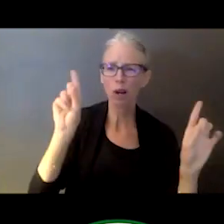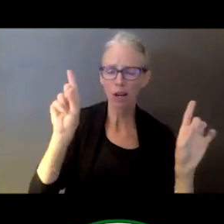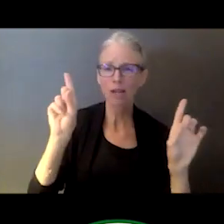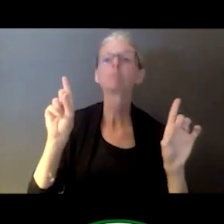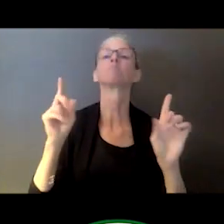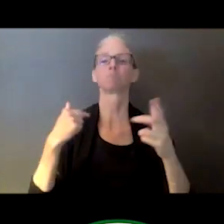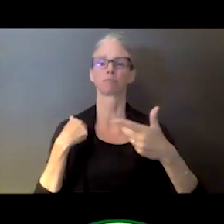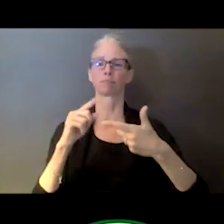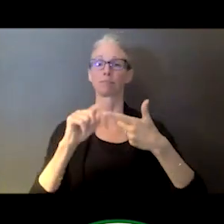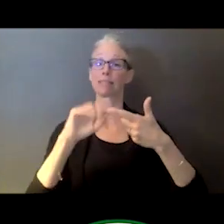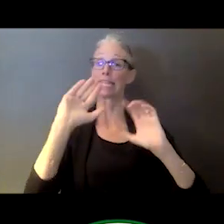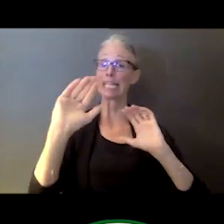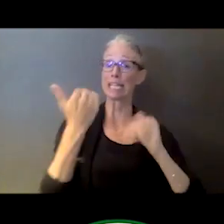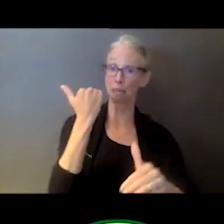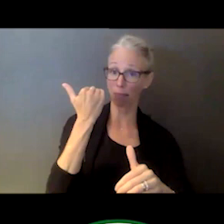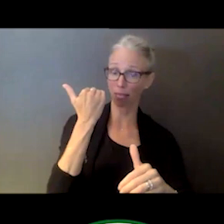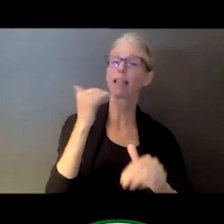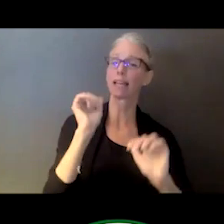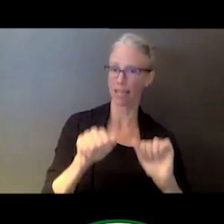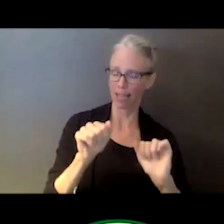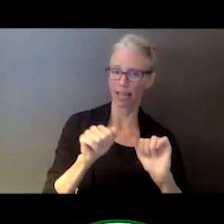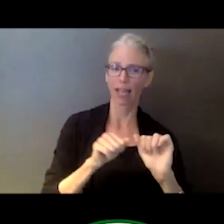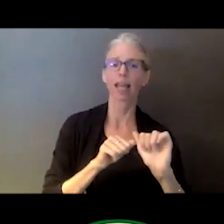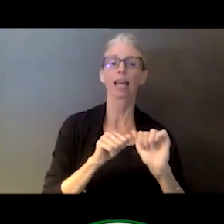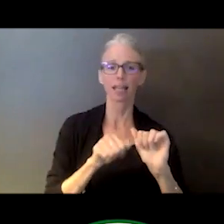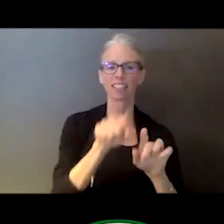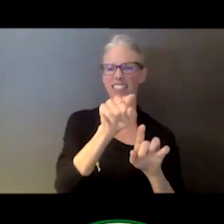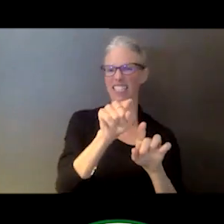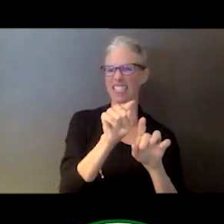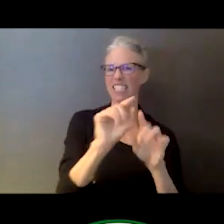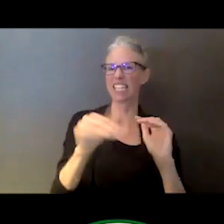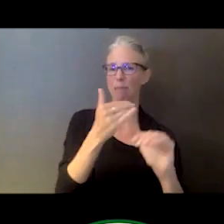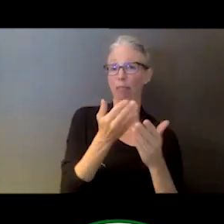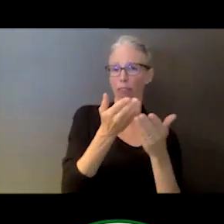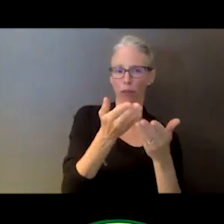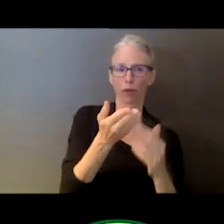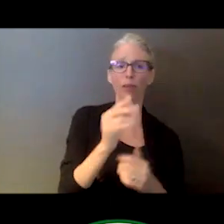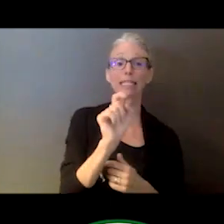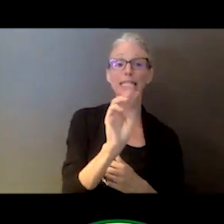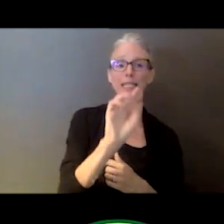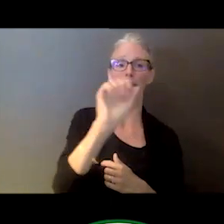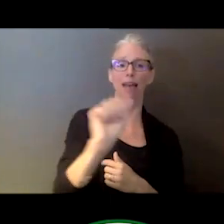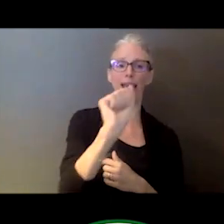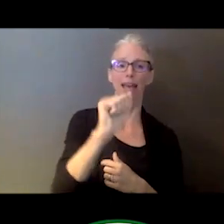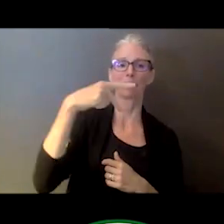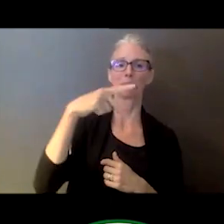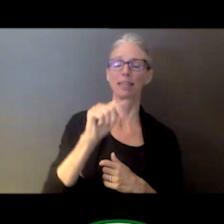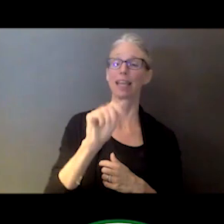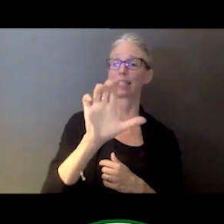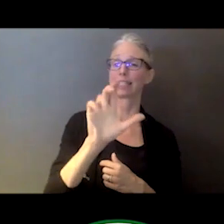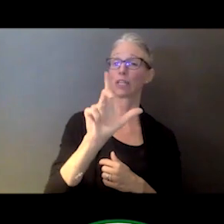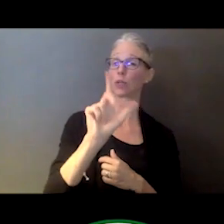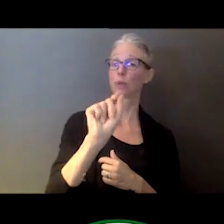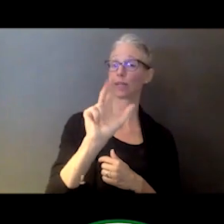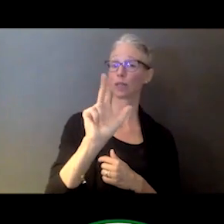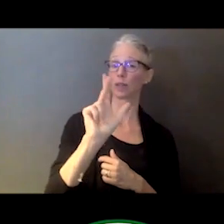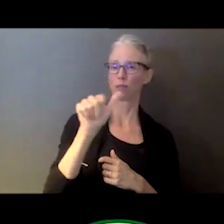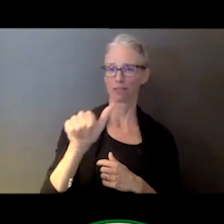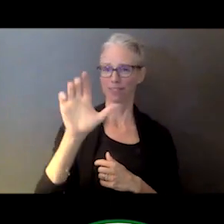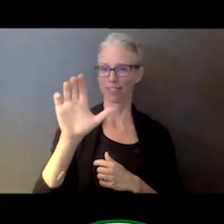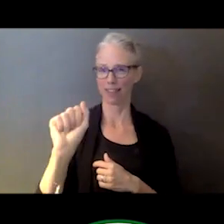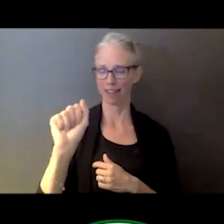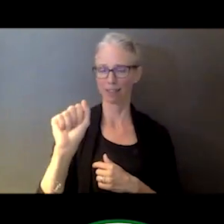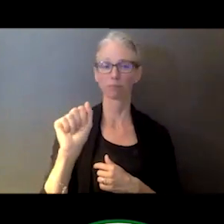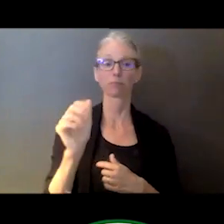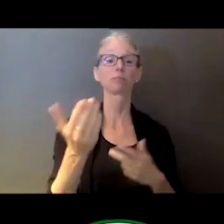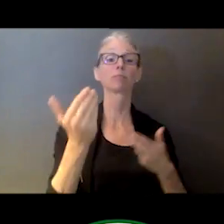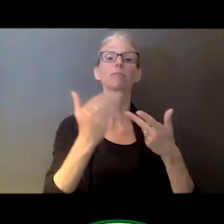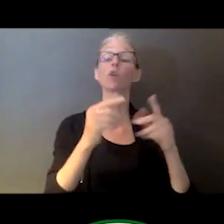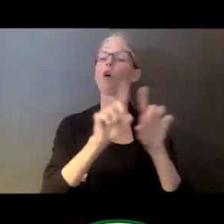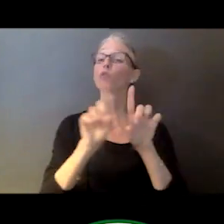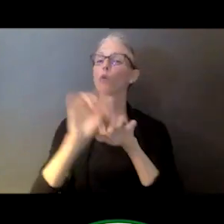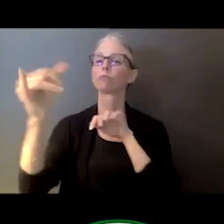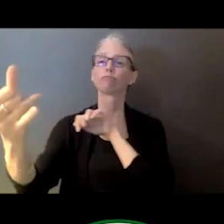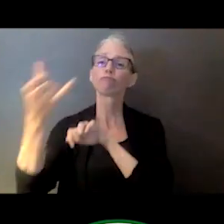Questions can be submitted by email. To team@pac2023.ca